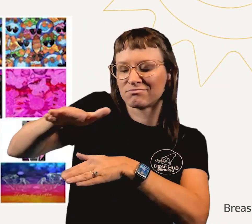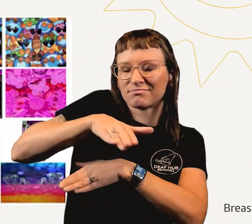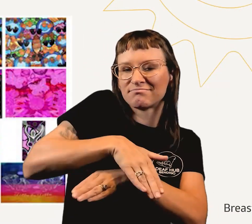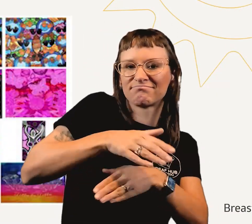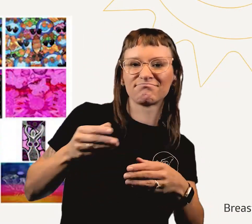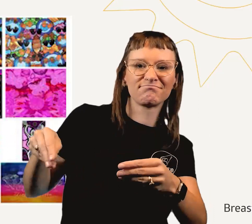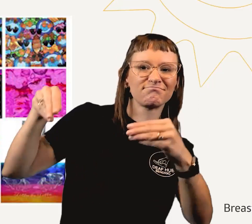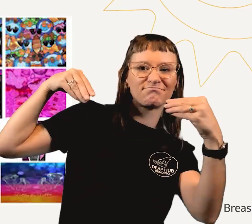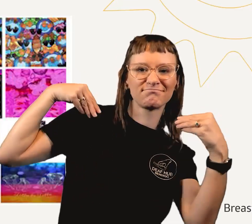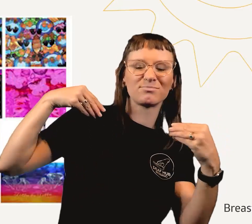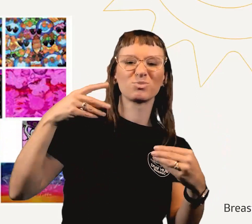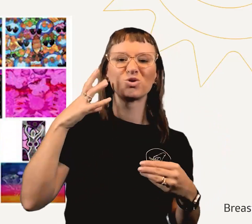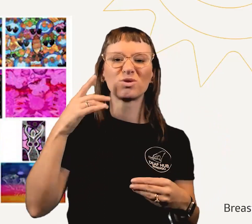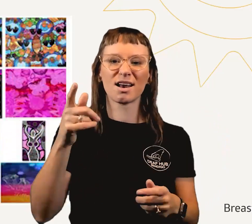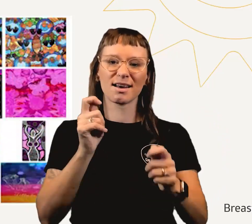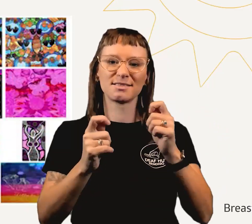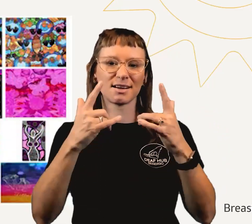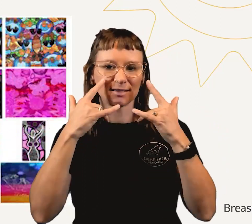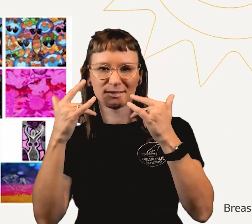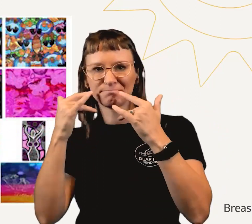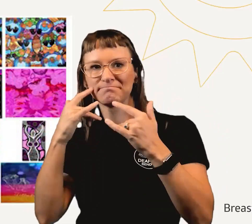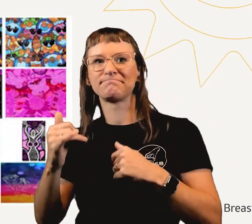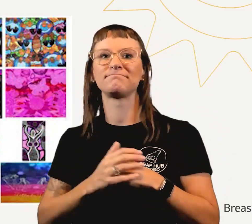Organizations across the state and local community artists,